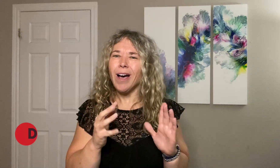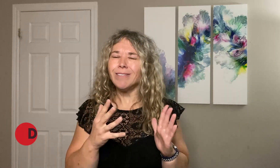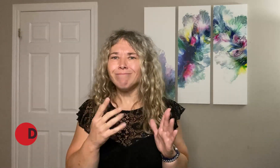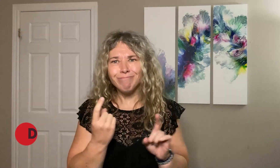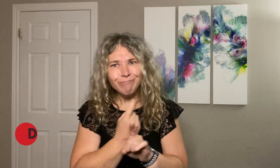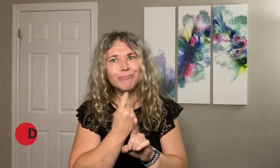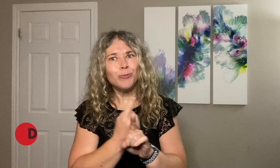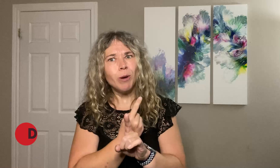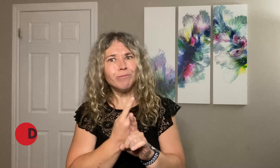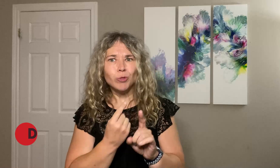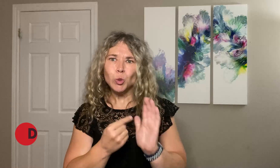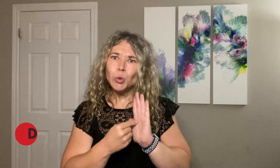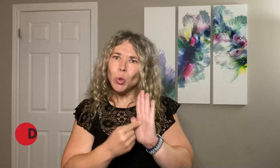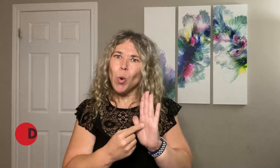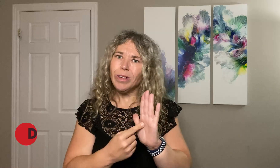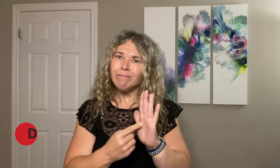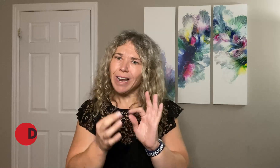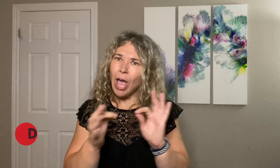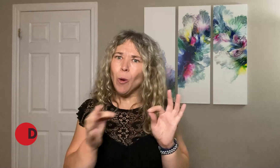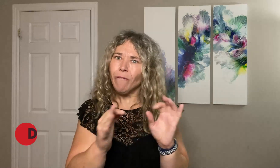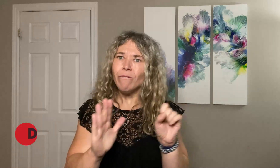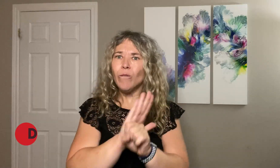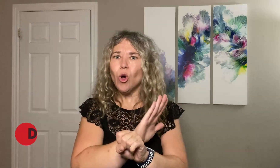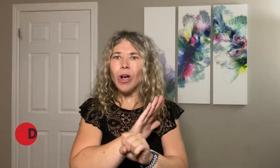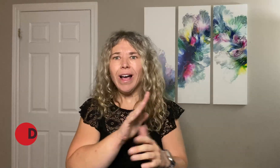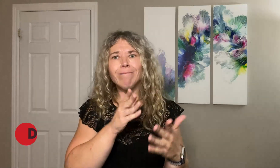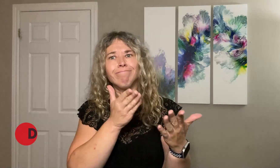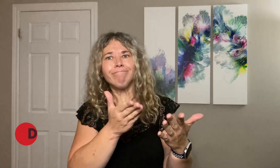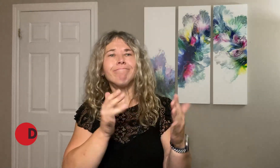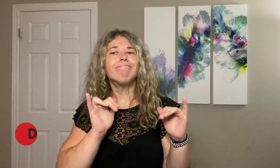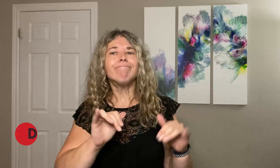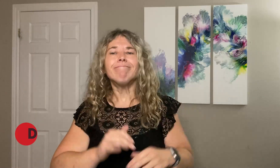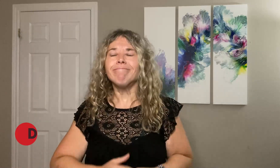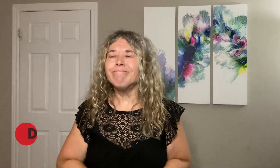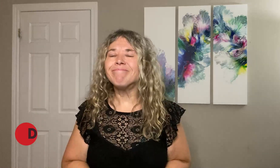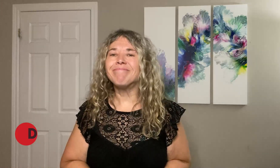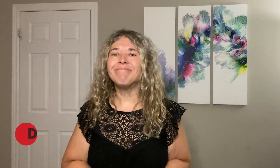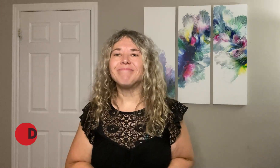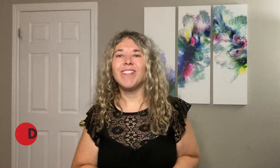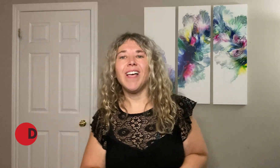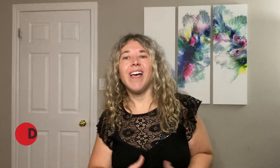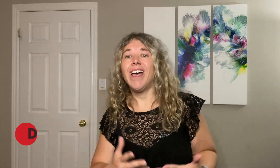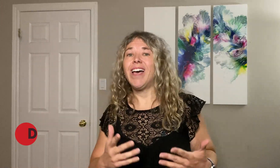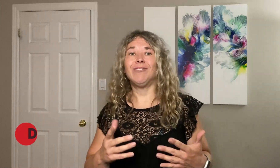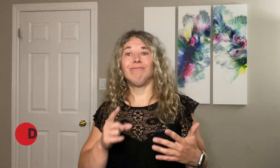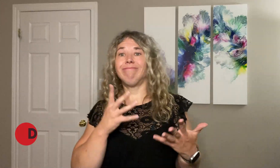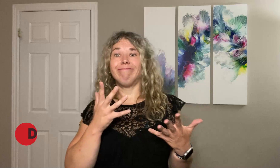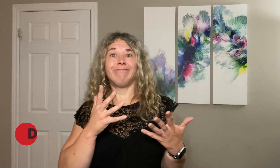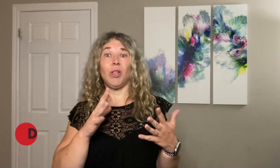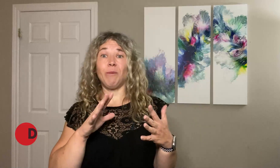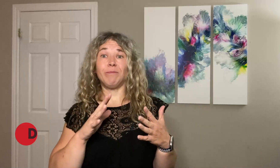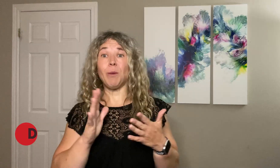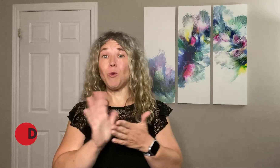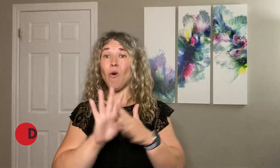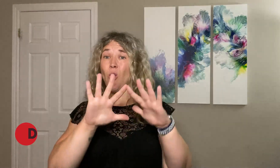properly and fully showed the language. The movie overall, I felt good... before